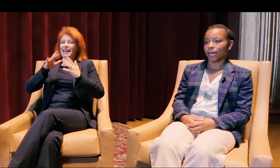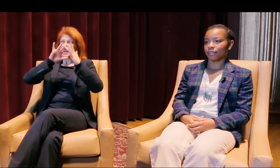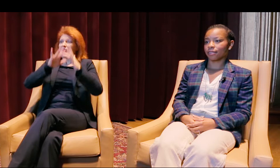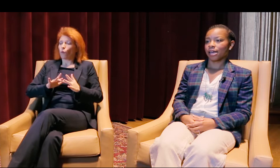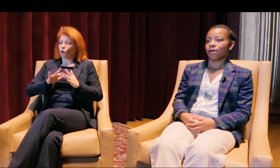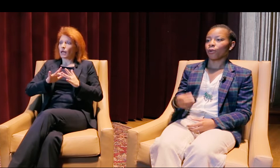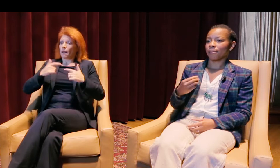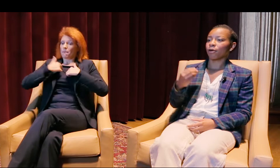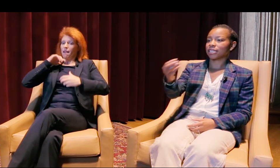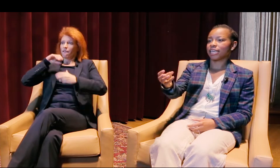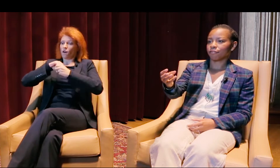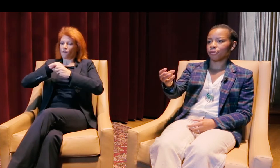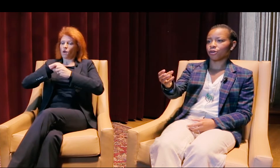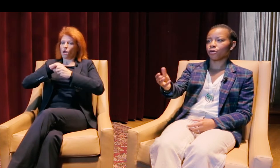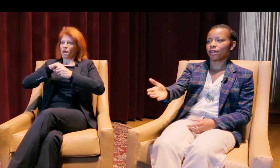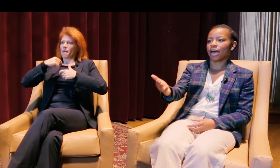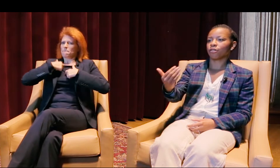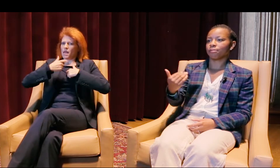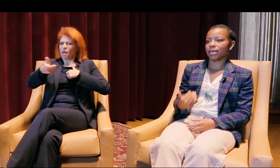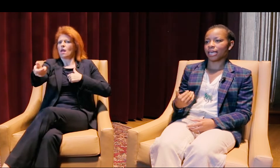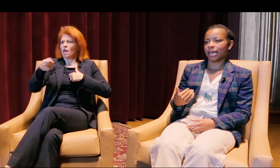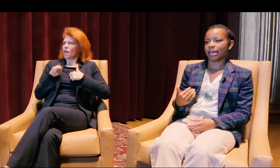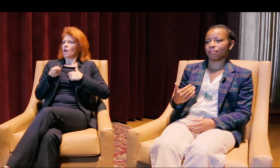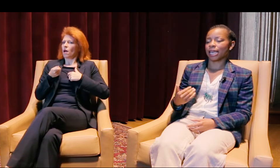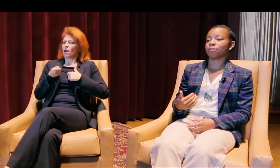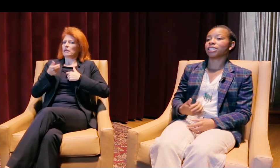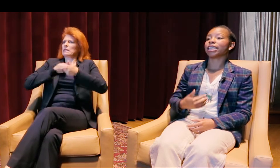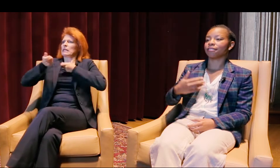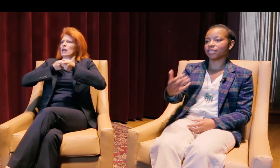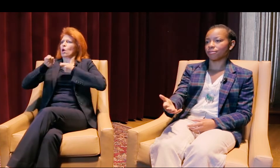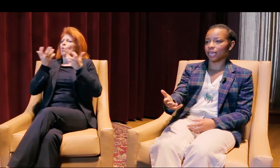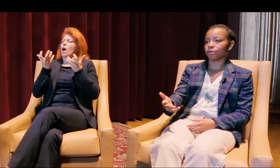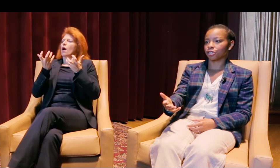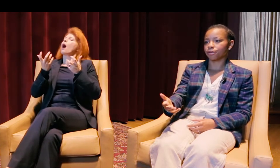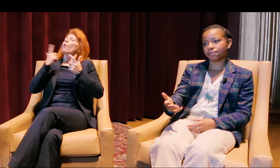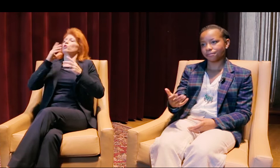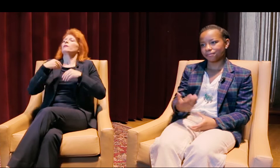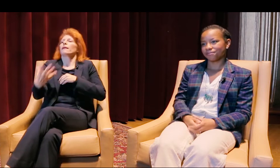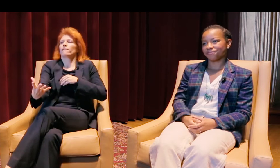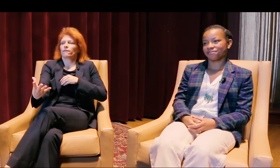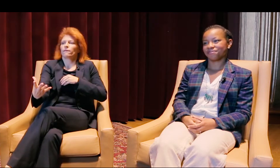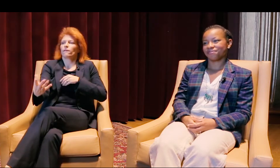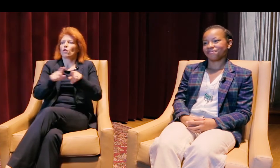with what am I going to get from you without me being able to give something in return.